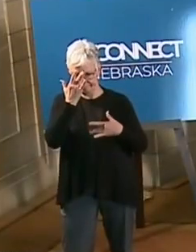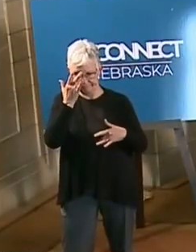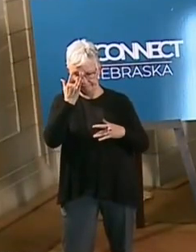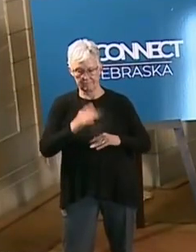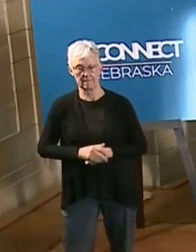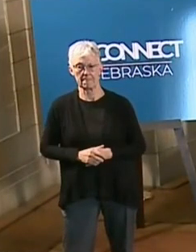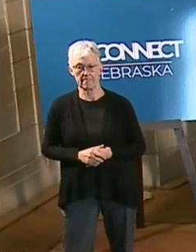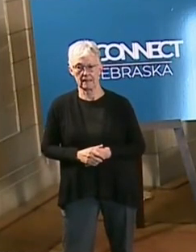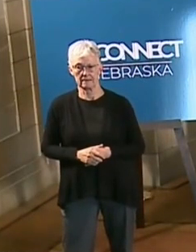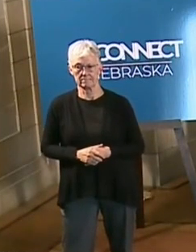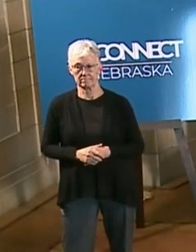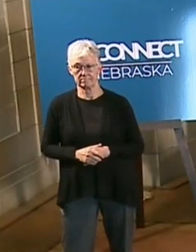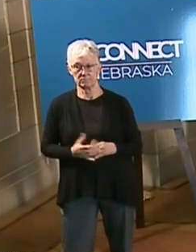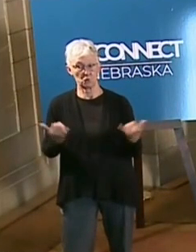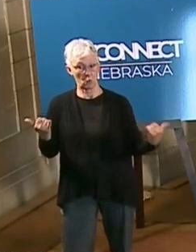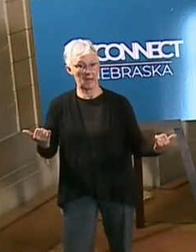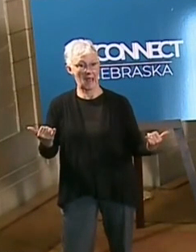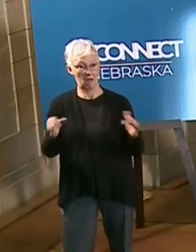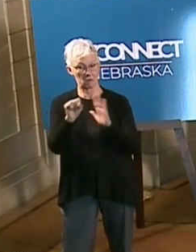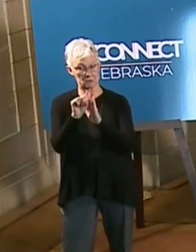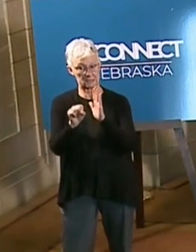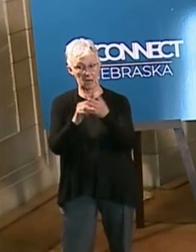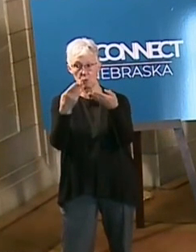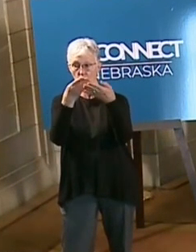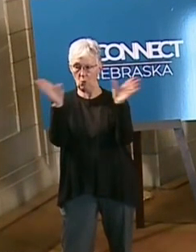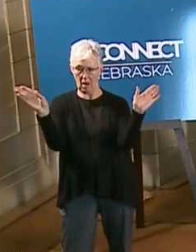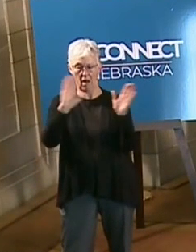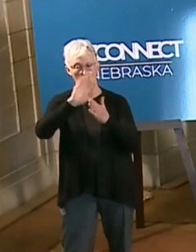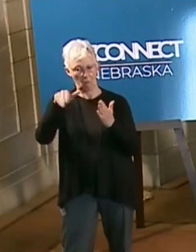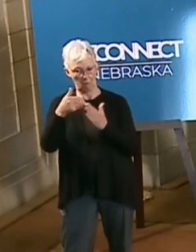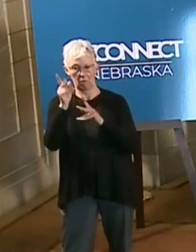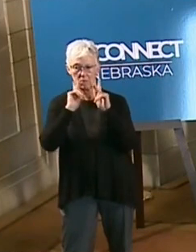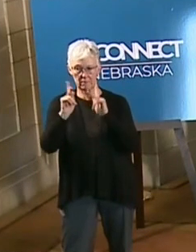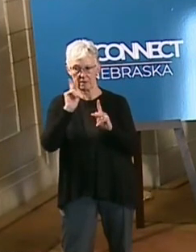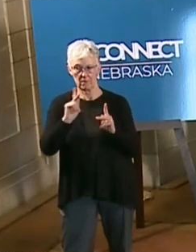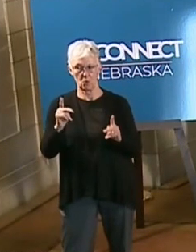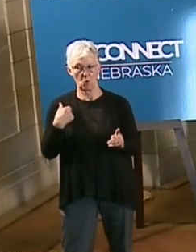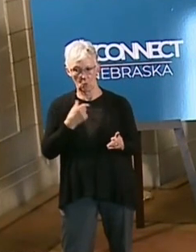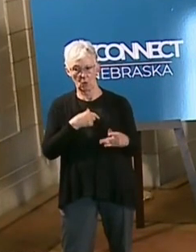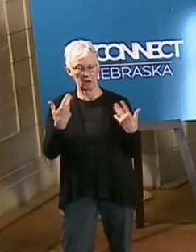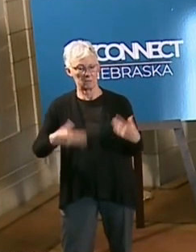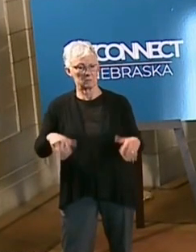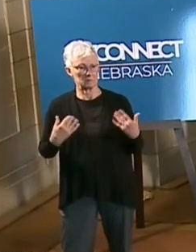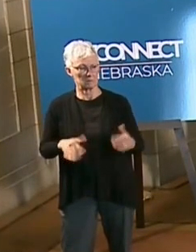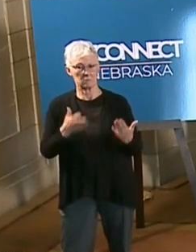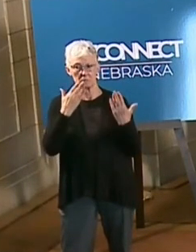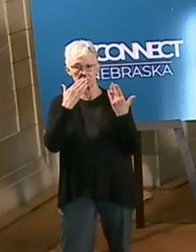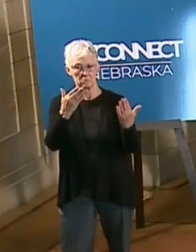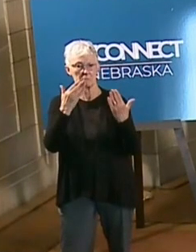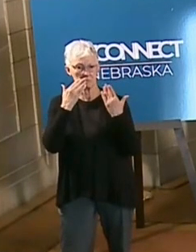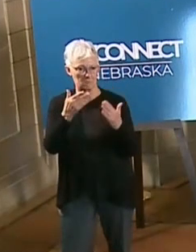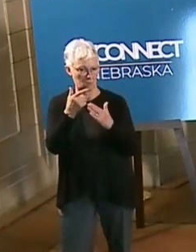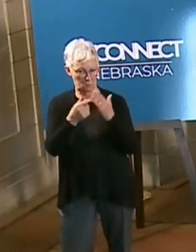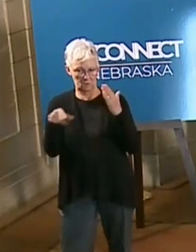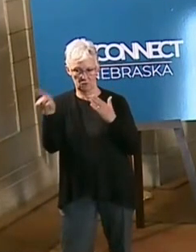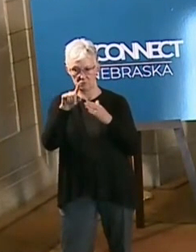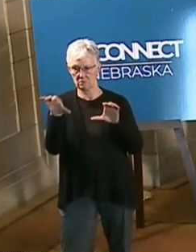NEBRASKANS FOR WHAT THEY HAVE DONE FOR THE LAST 15 MONTHS.